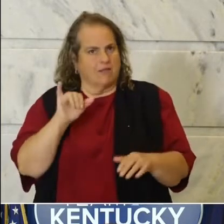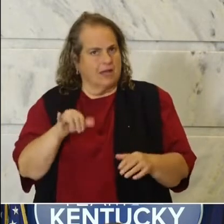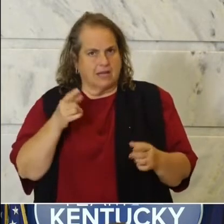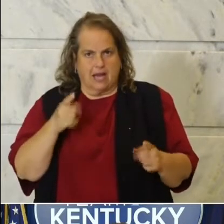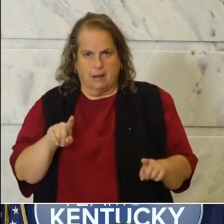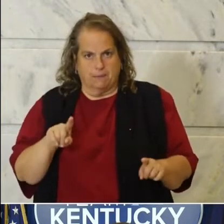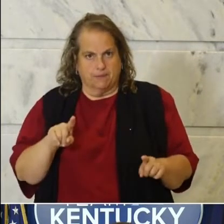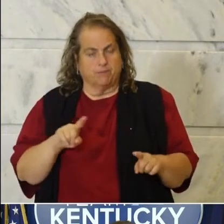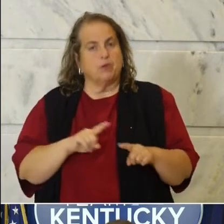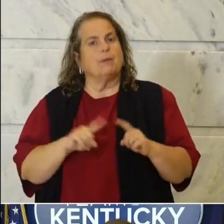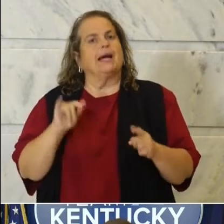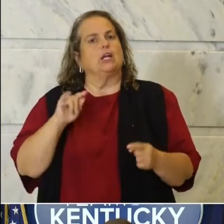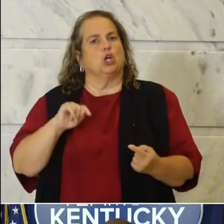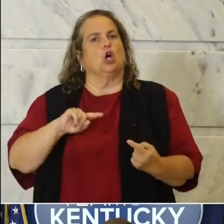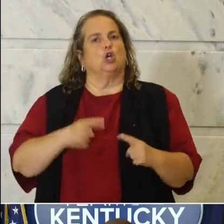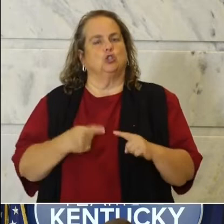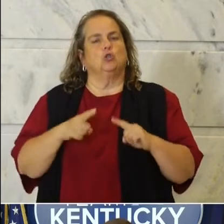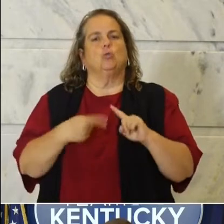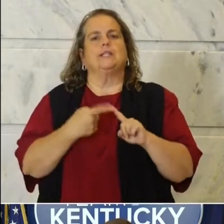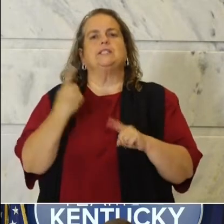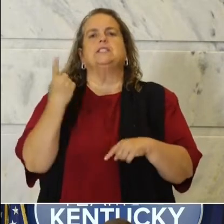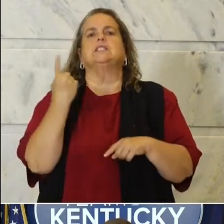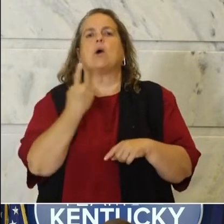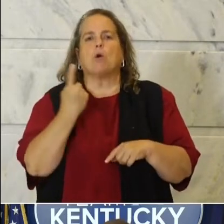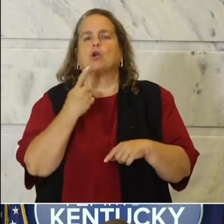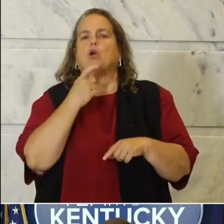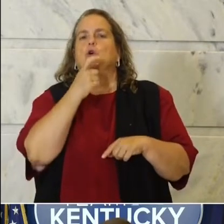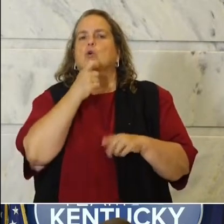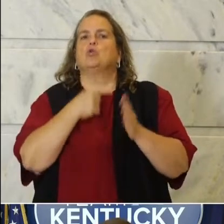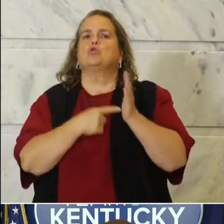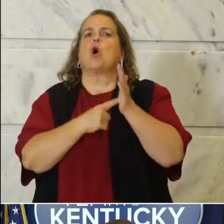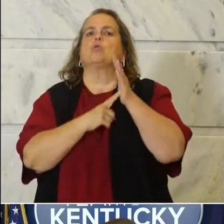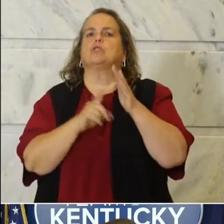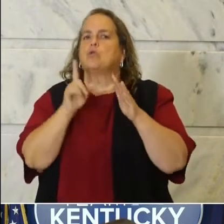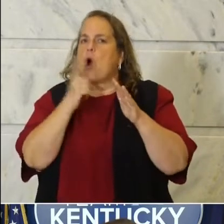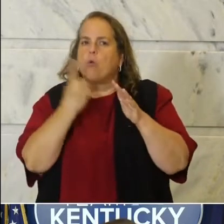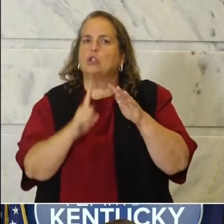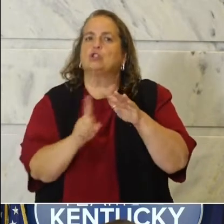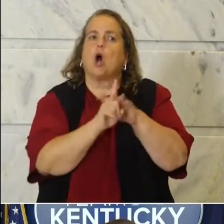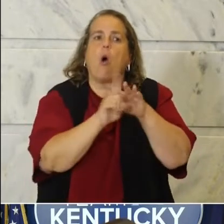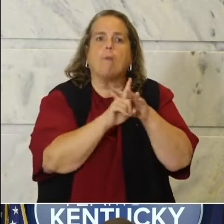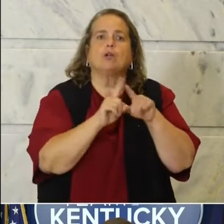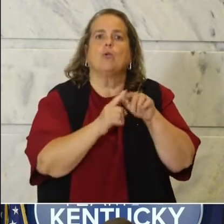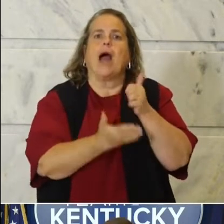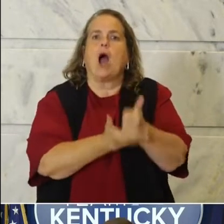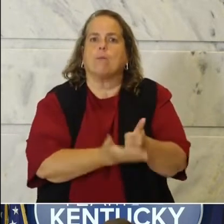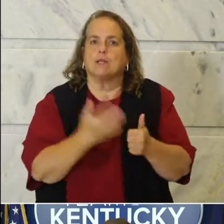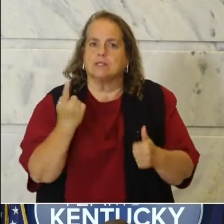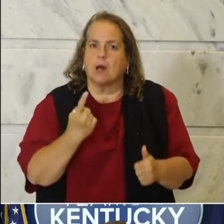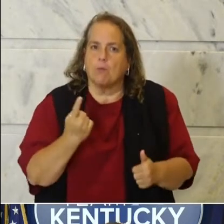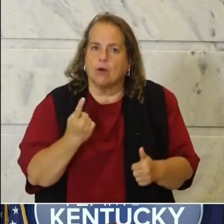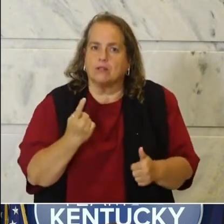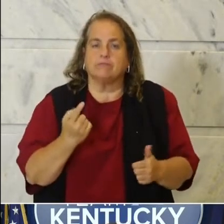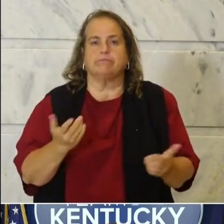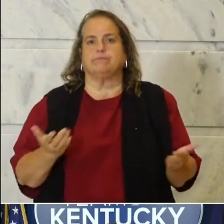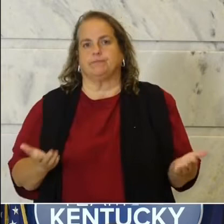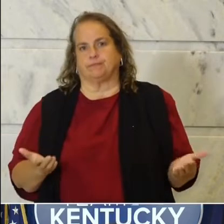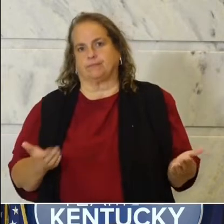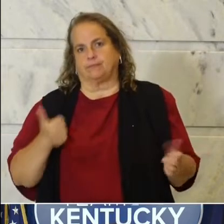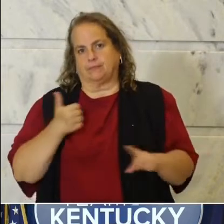certainly hurts when it's someone that shows up to help someone probably already and knowingly suffering from Cove in 19.